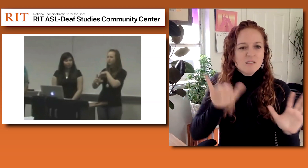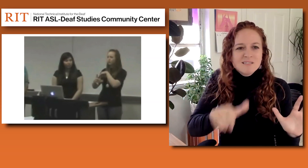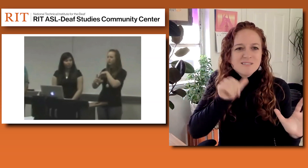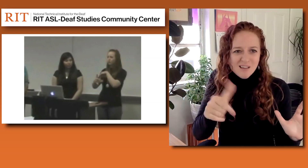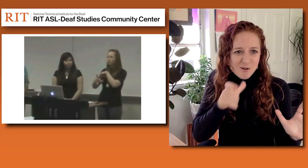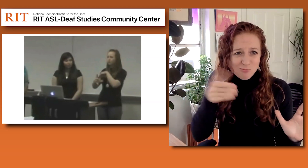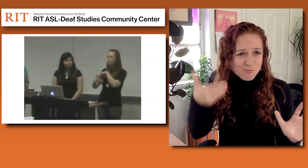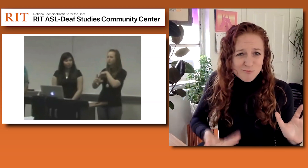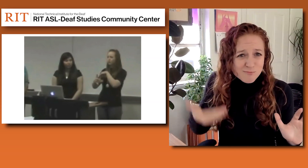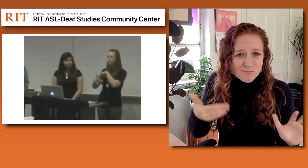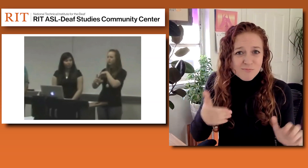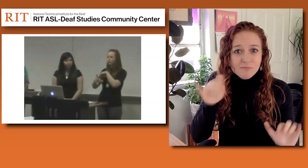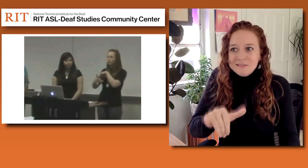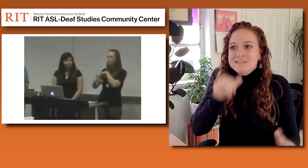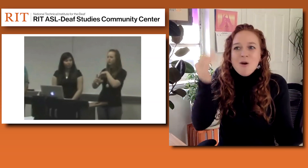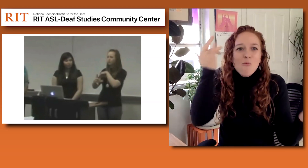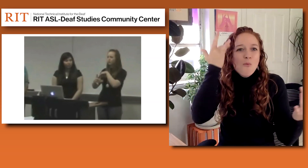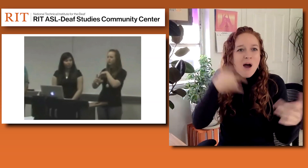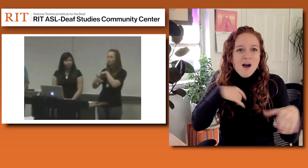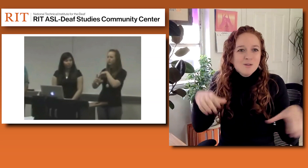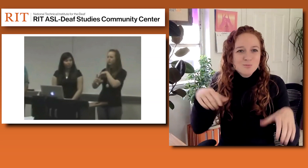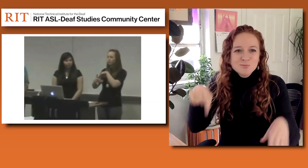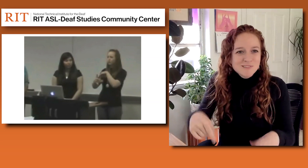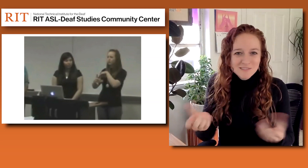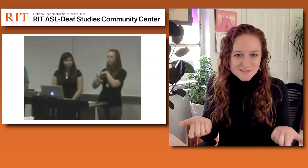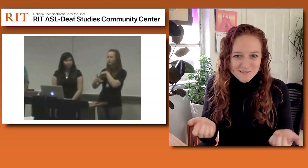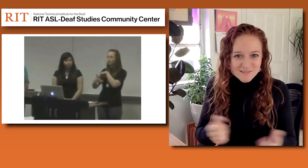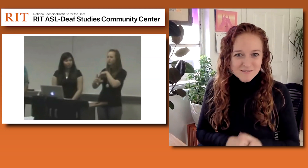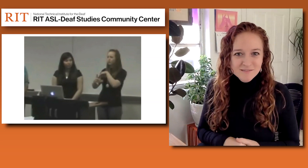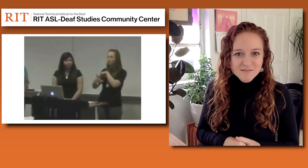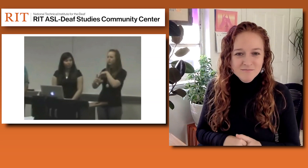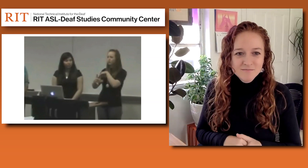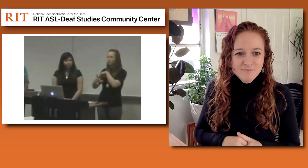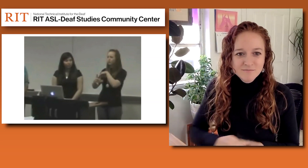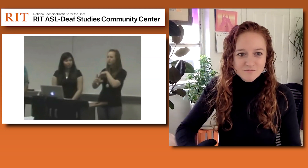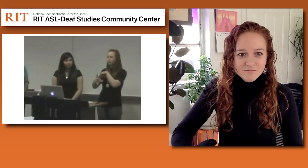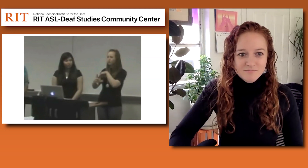and just sort of kowtowing to the person who was going to be putting my ASL into English,